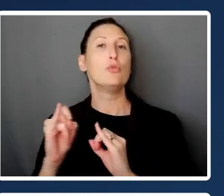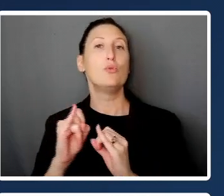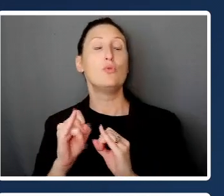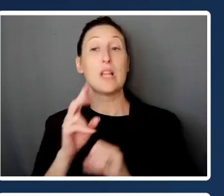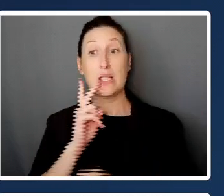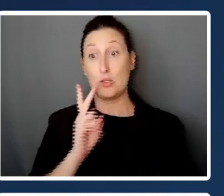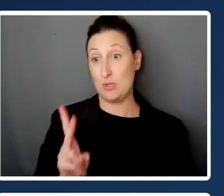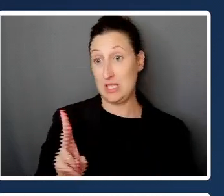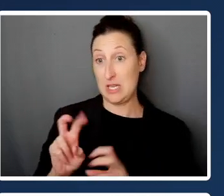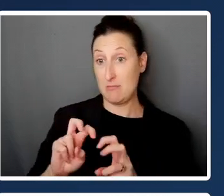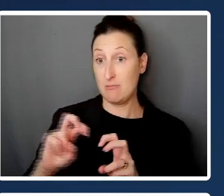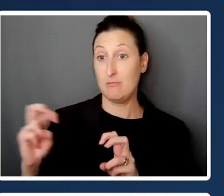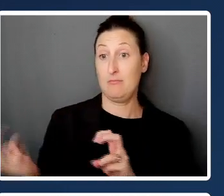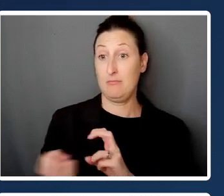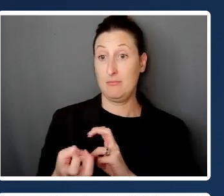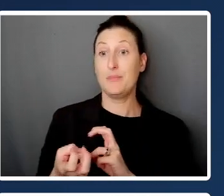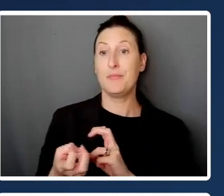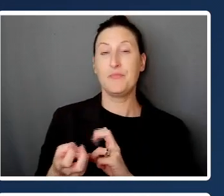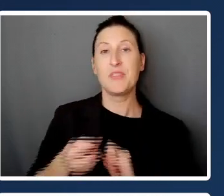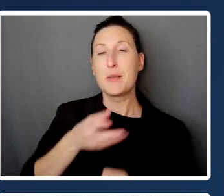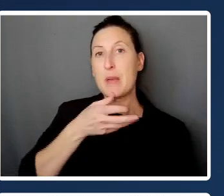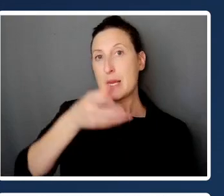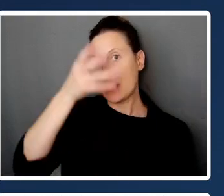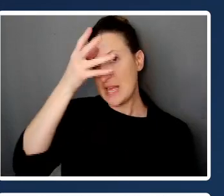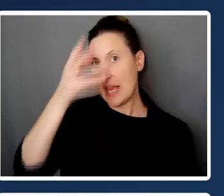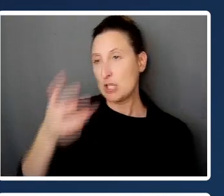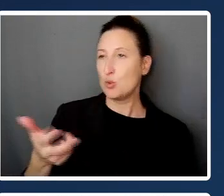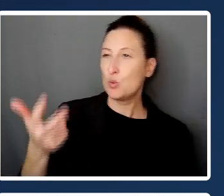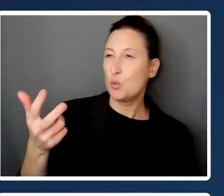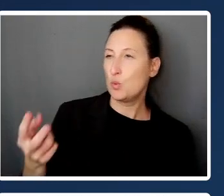interviewed by a group of two or three students. They're asking questions, taking notes,